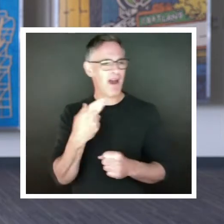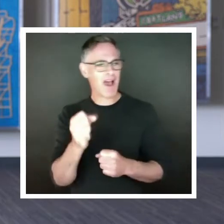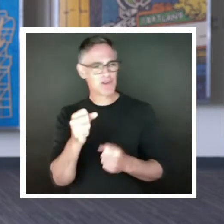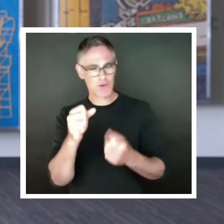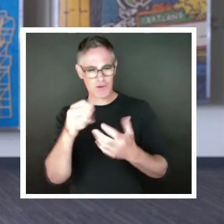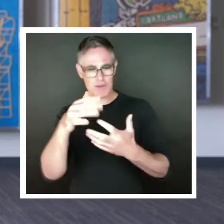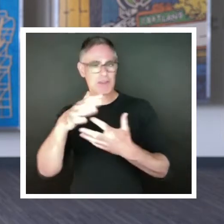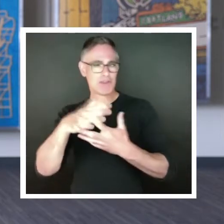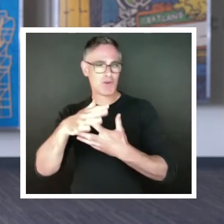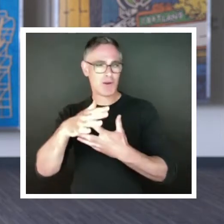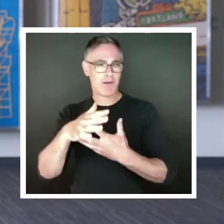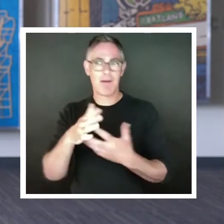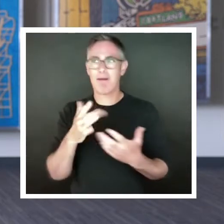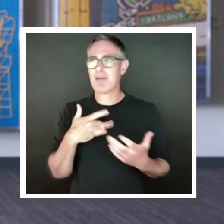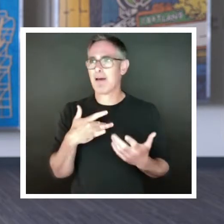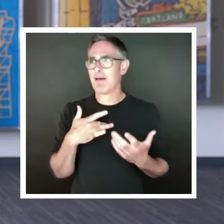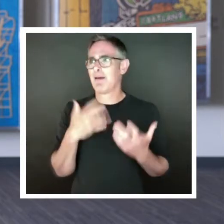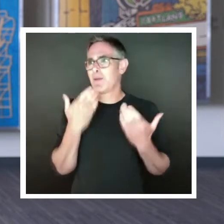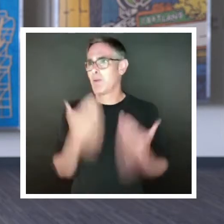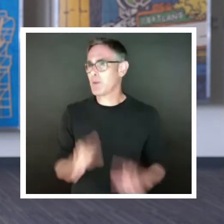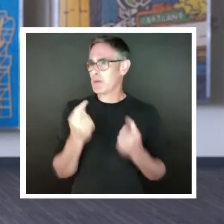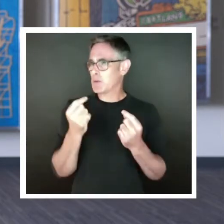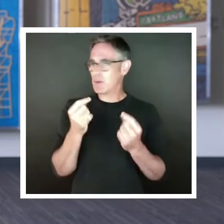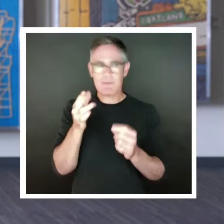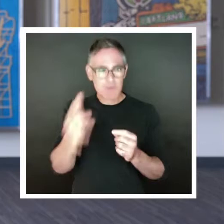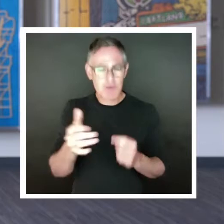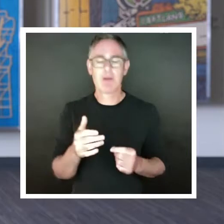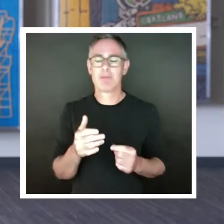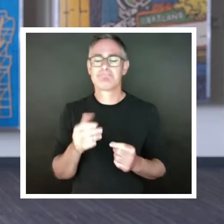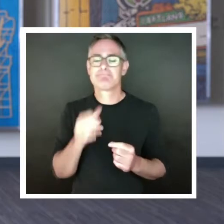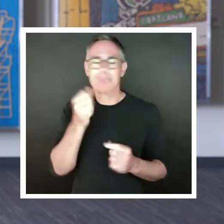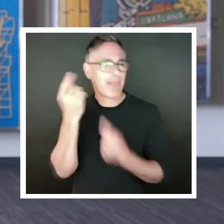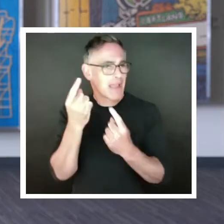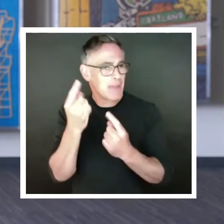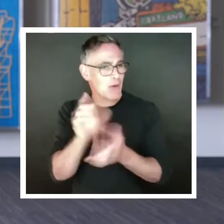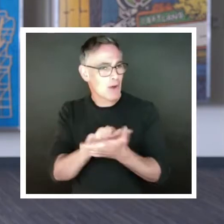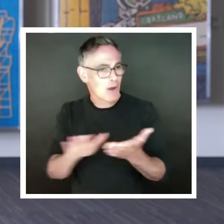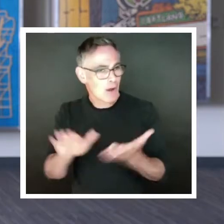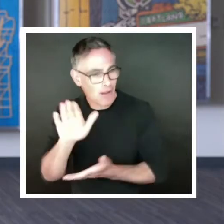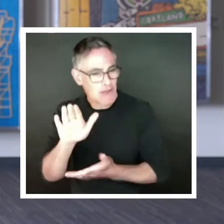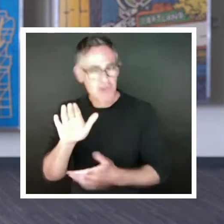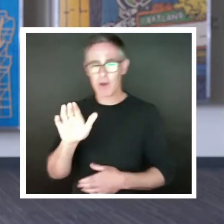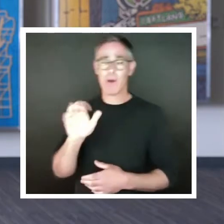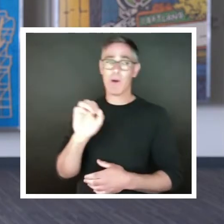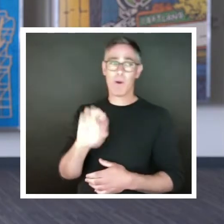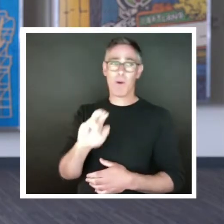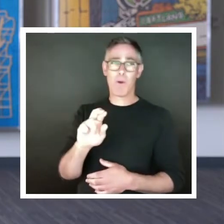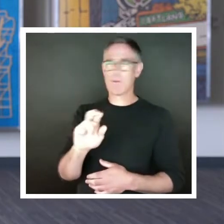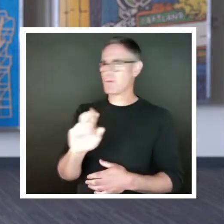in what my future looked like. I'd barely considered college, much less where I wanted to attend and what I would want to study.